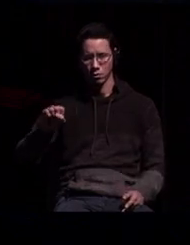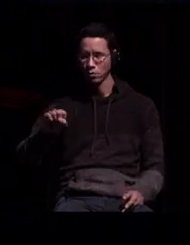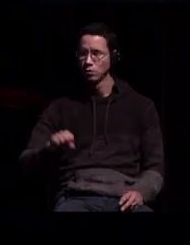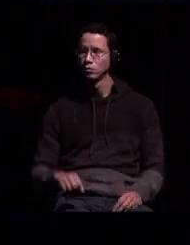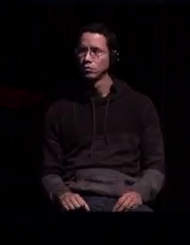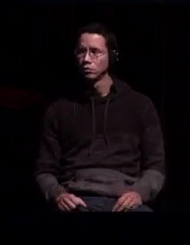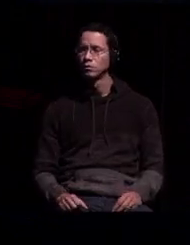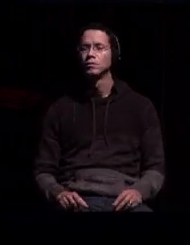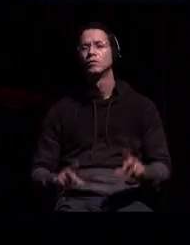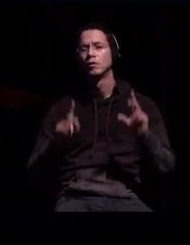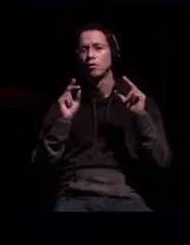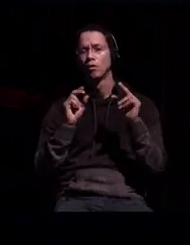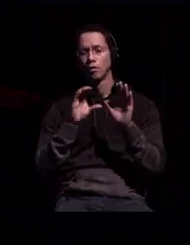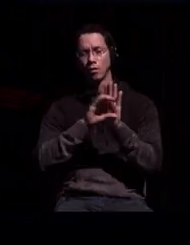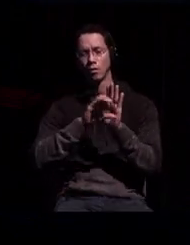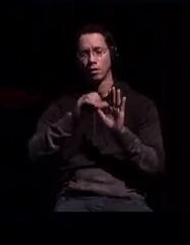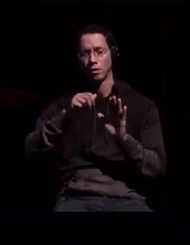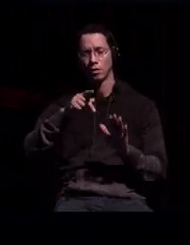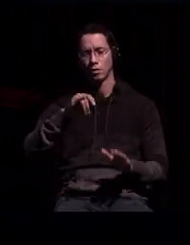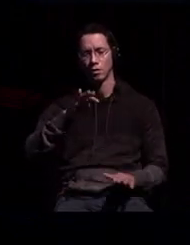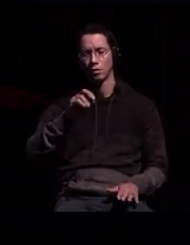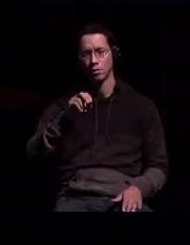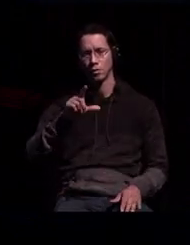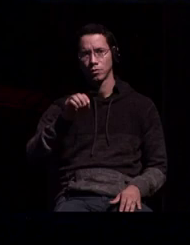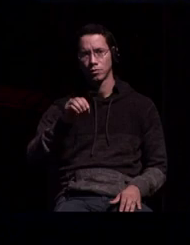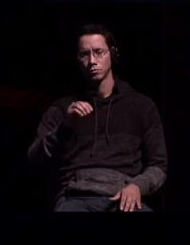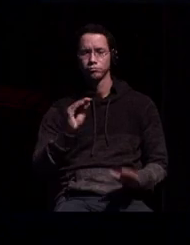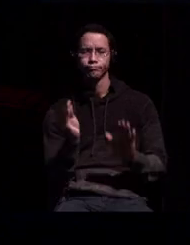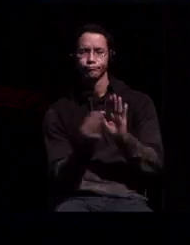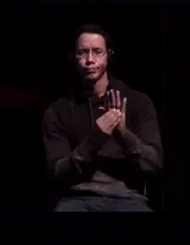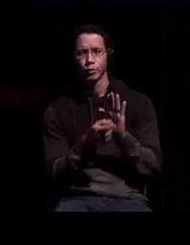That is, we weren’t successful. Negotiations didn’t allow us